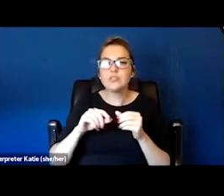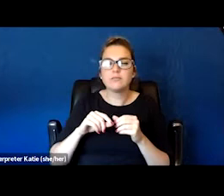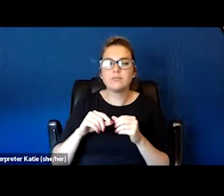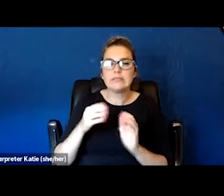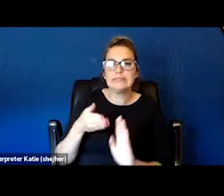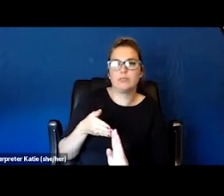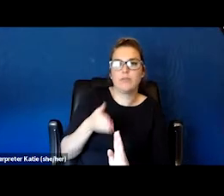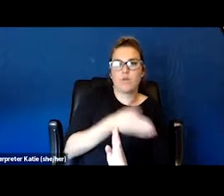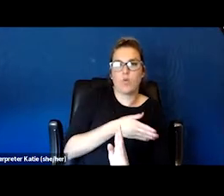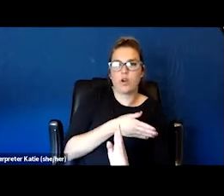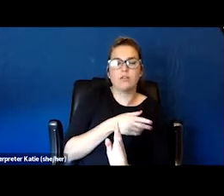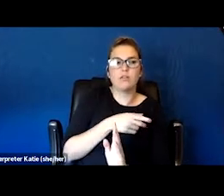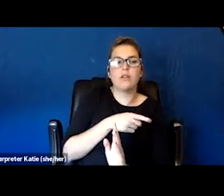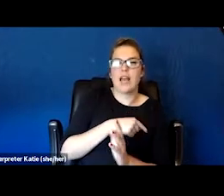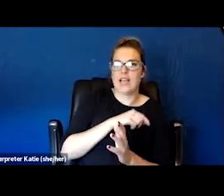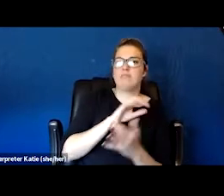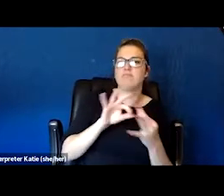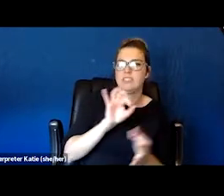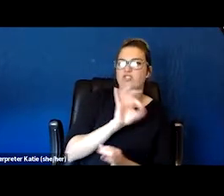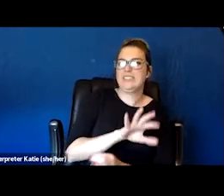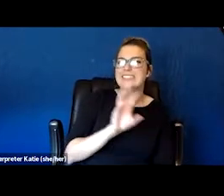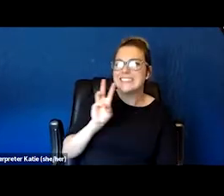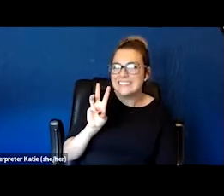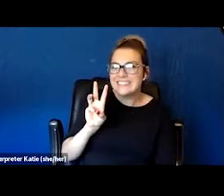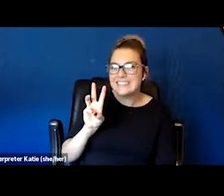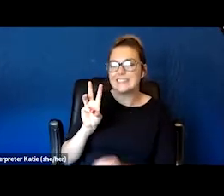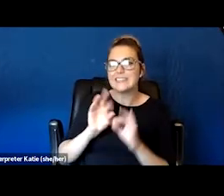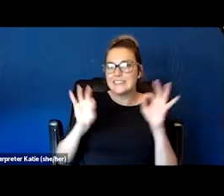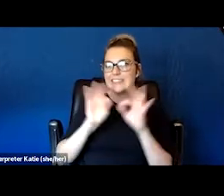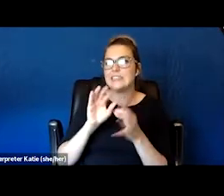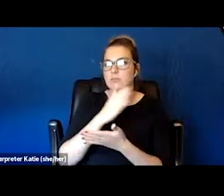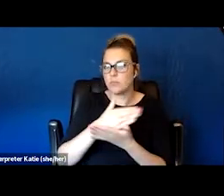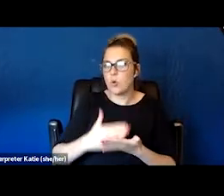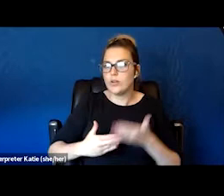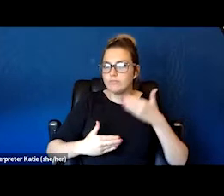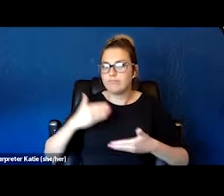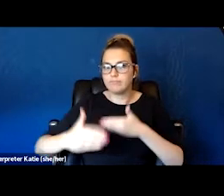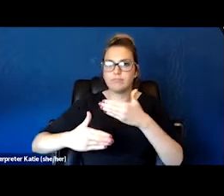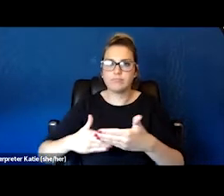these kind of six key components or phases of Coordinated Entry, which is basically entering the Coordinated Entry system